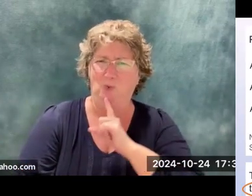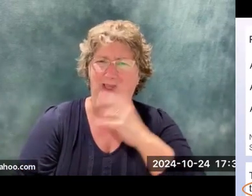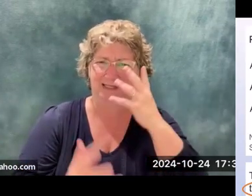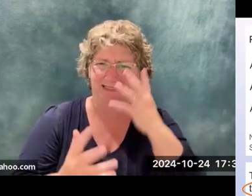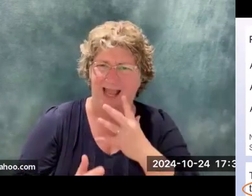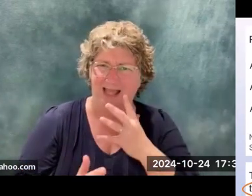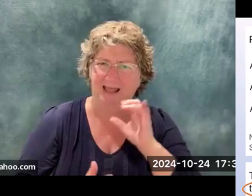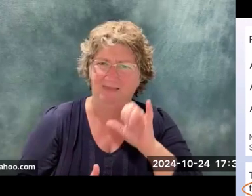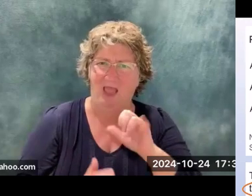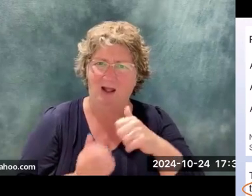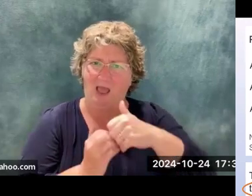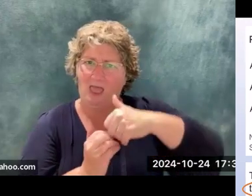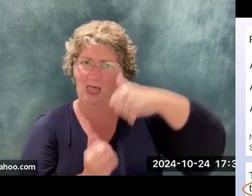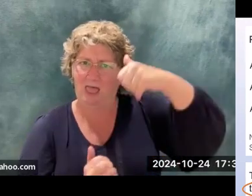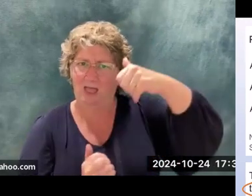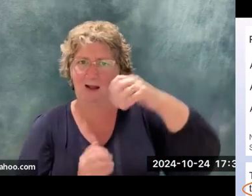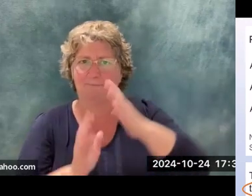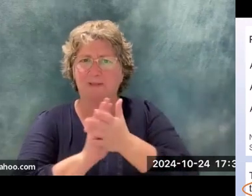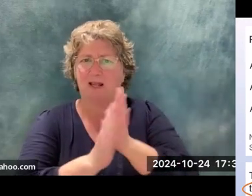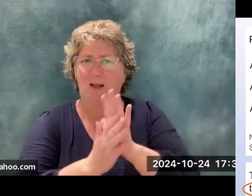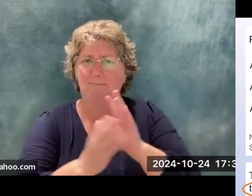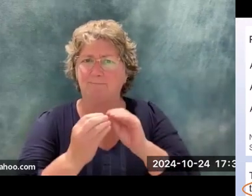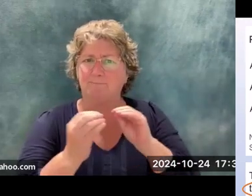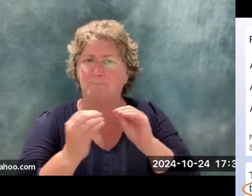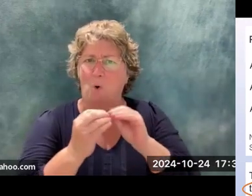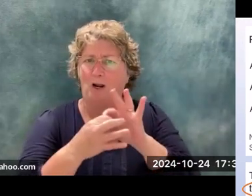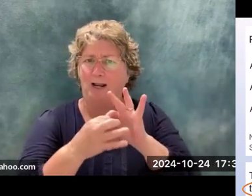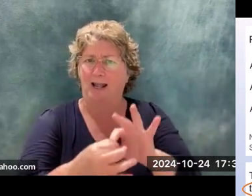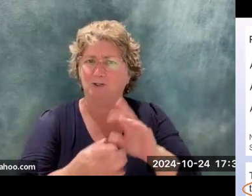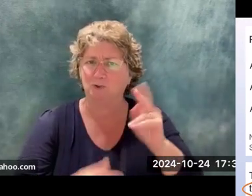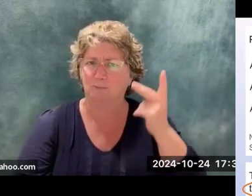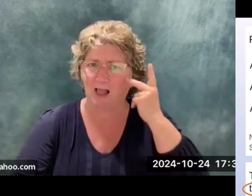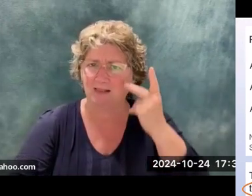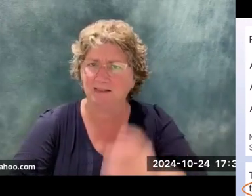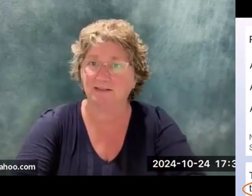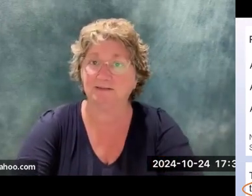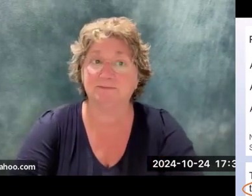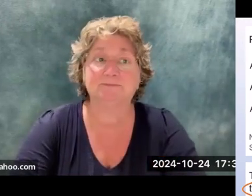Now, here are a percent of parents who say their children have been received at least one dose,